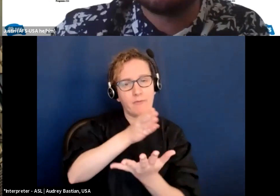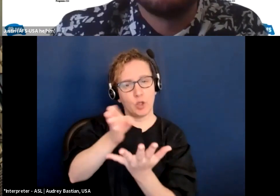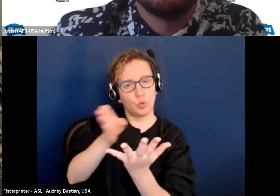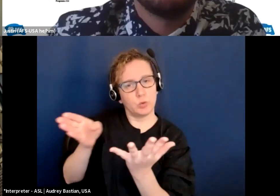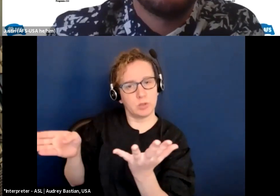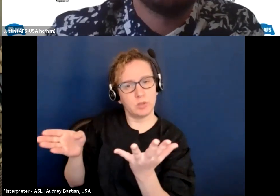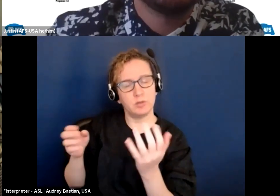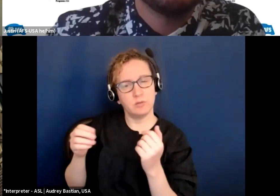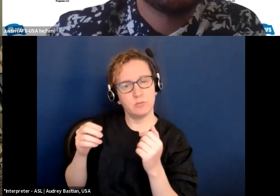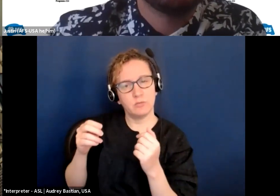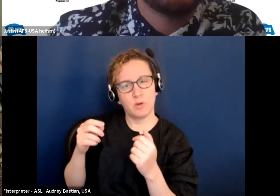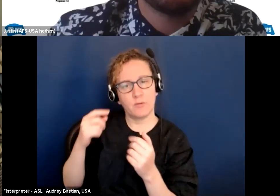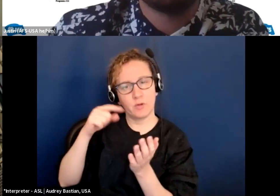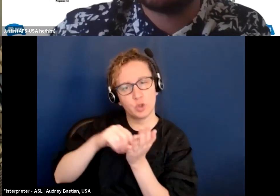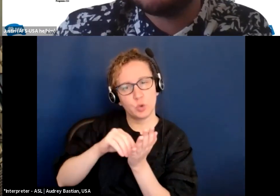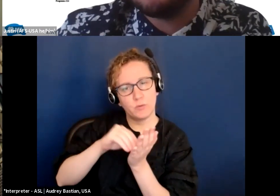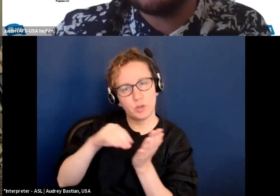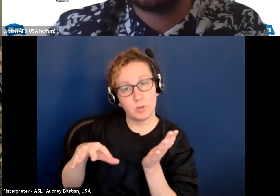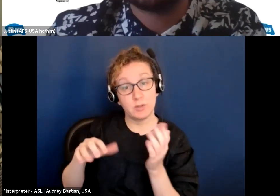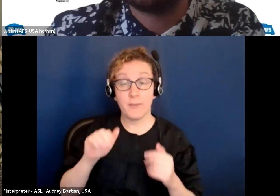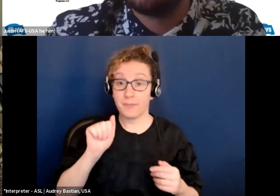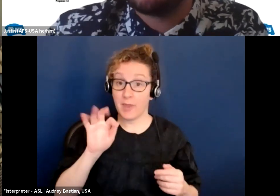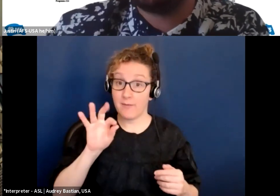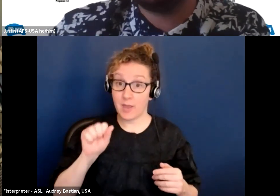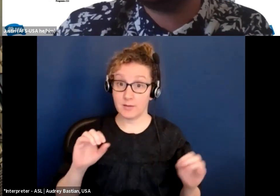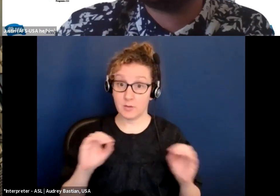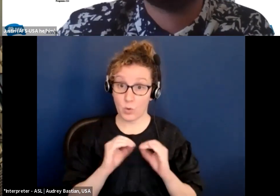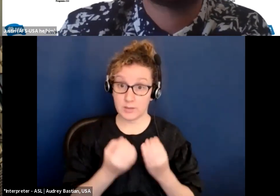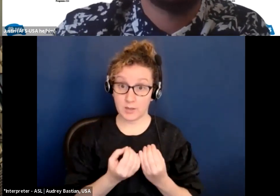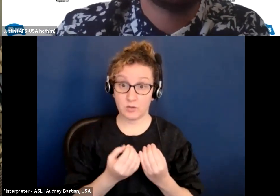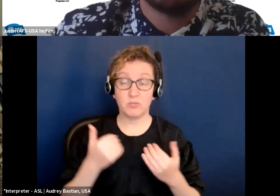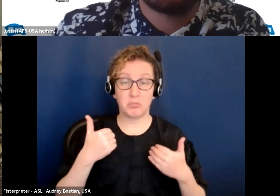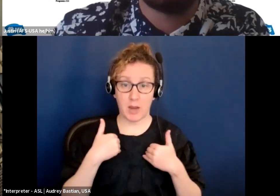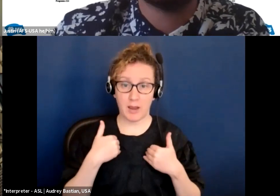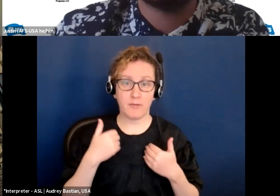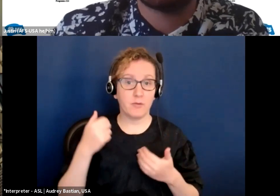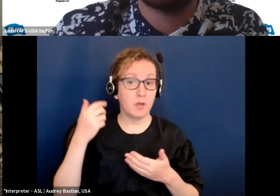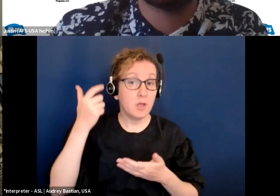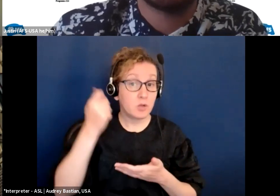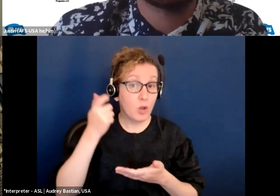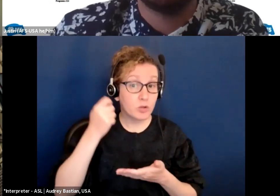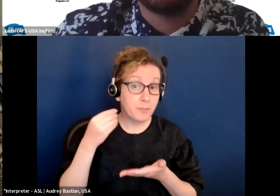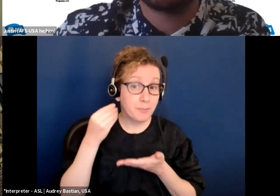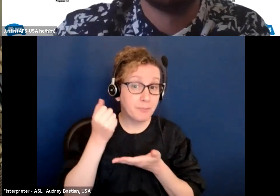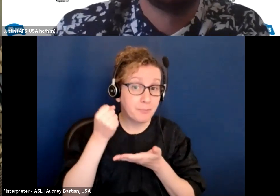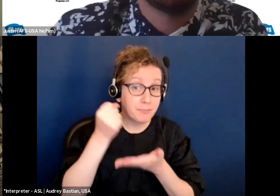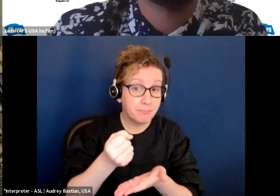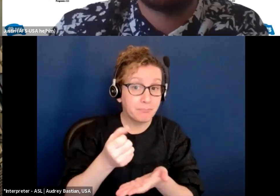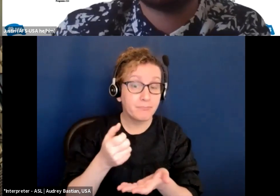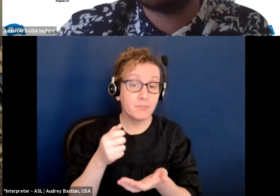to. AFS is an organization and we have some scholarship options students can explore and